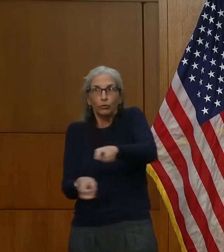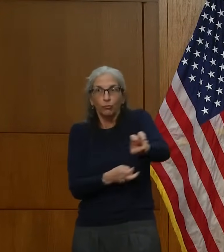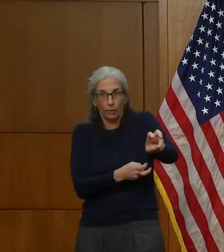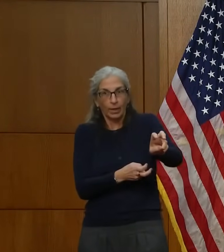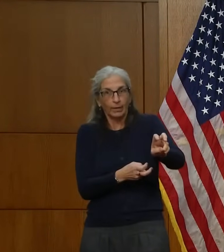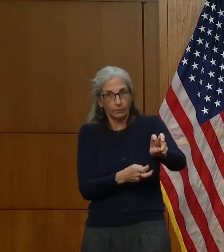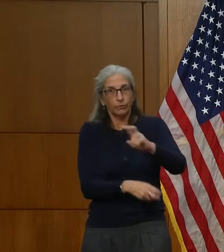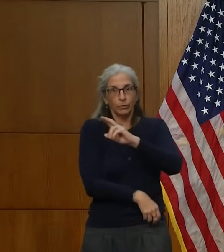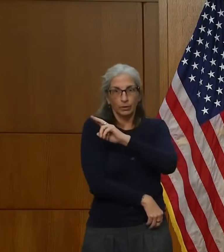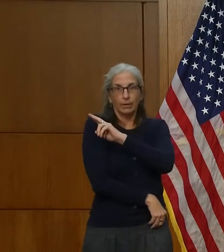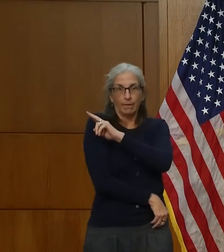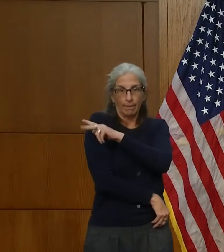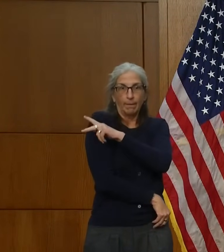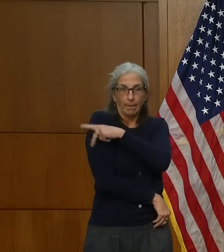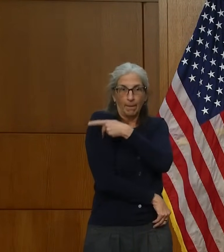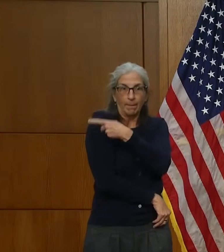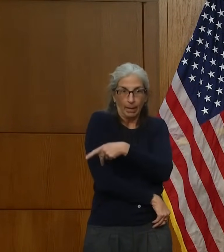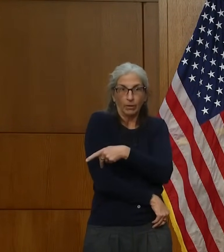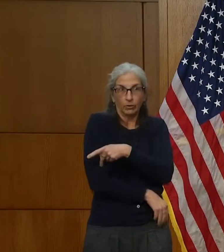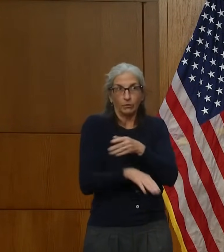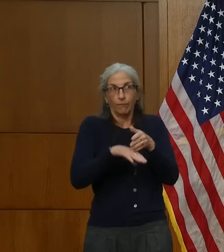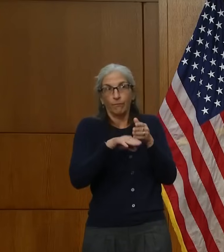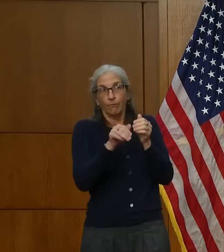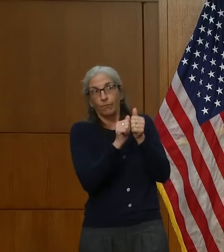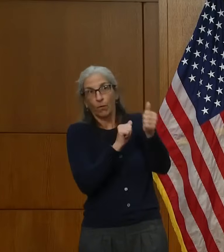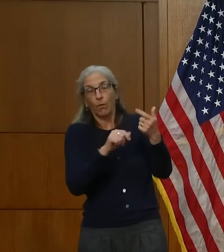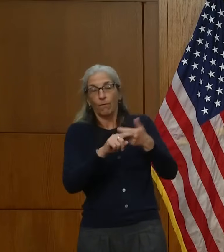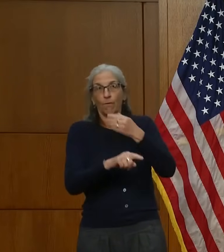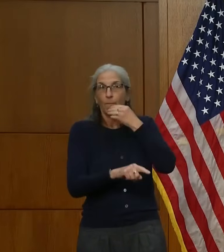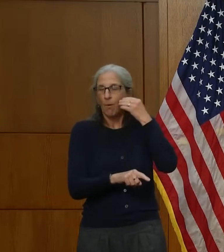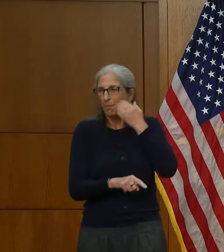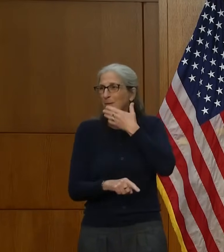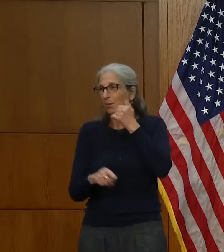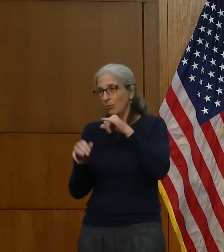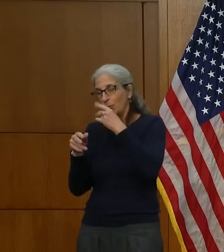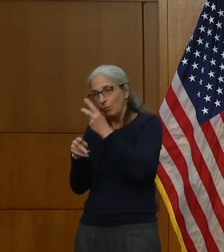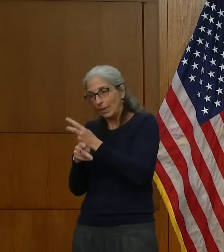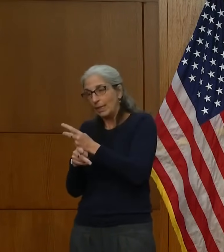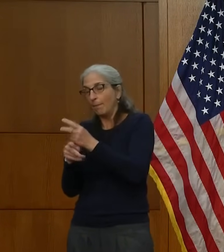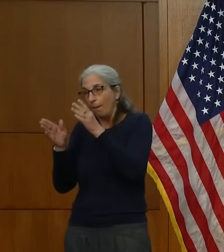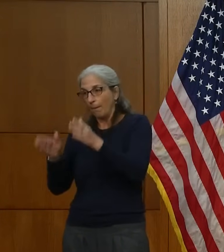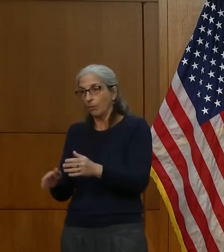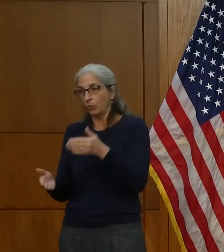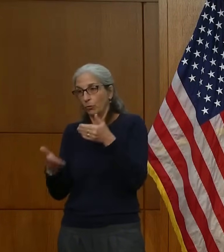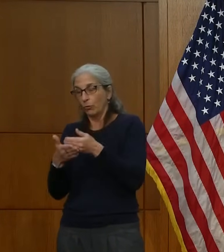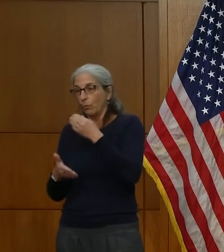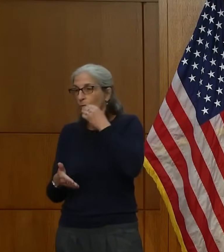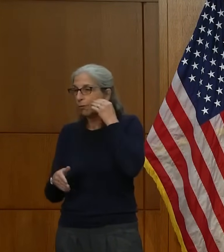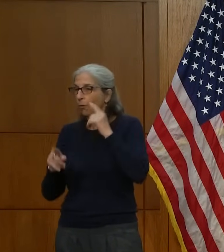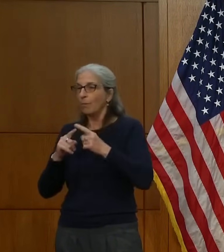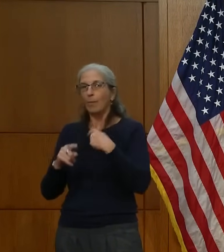WE WILL WORK WITH OUR HOSPITALS AND LOOK AT THE STAFF ISSUES PRIOR TO TRANSPORT. IT'S ALWAYS BETTER TO HAVE SOMEONE IN THE HOSPITAL CLOSE TO THEIR HOME ON